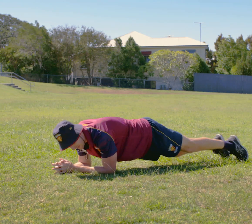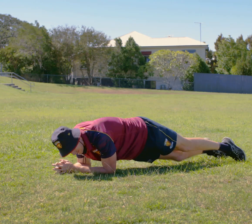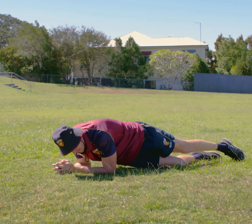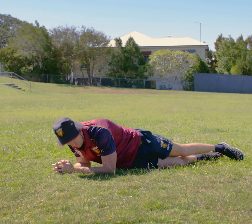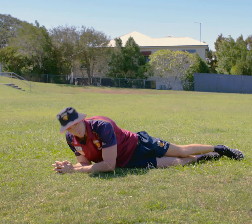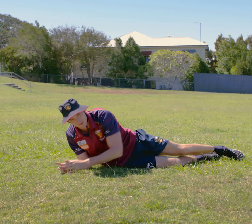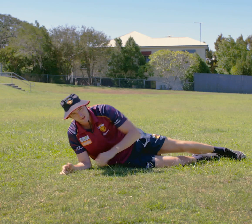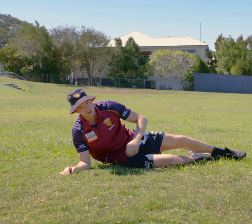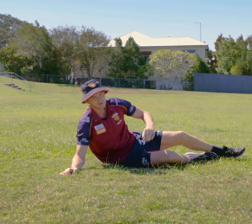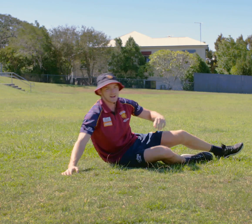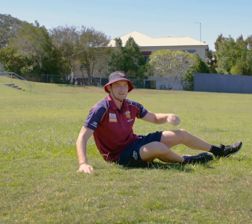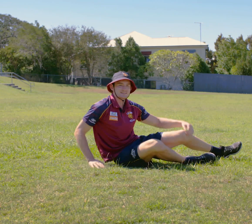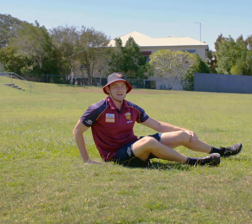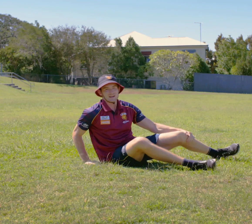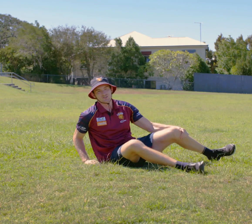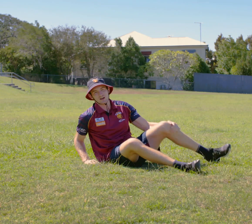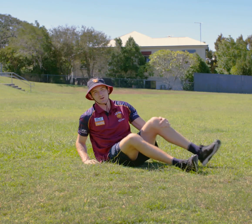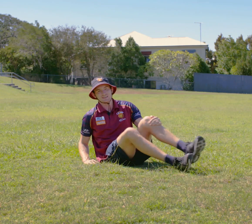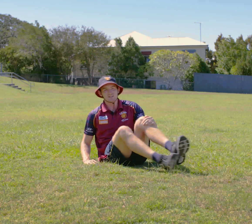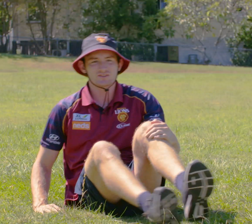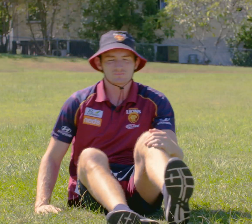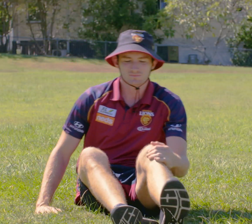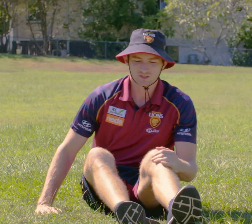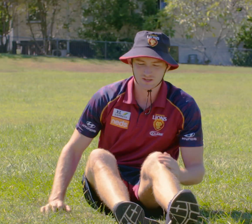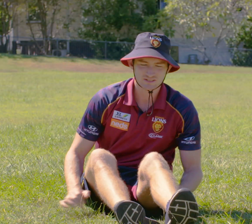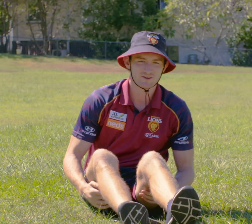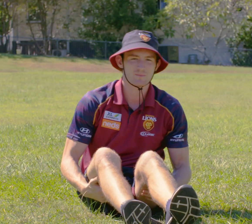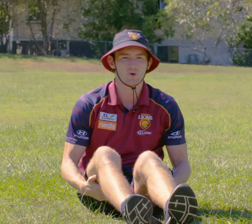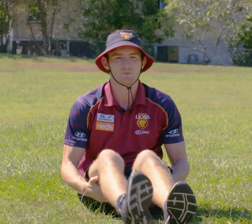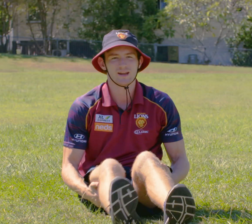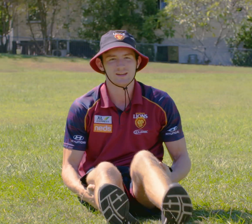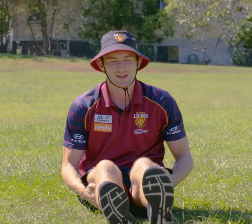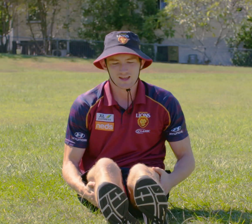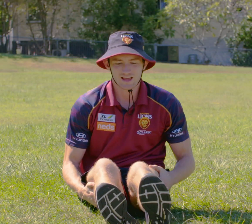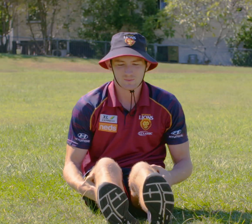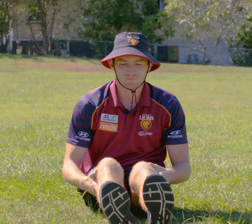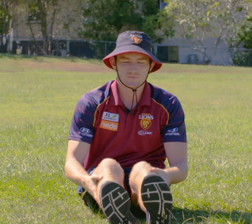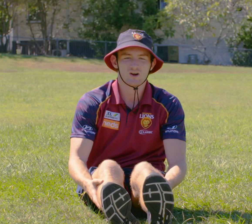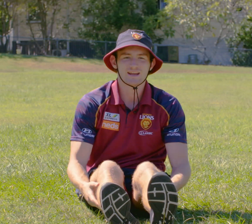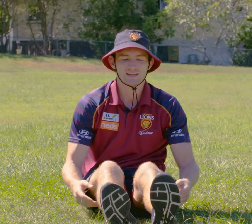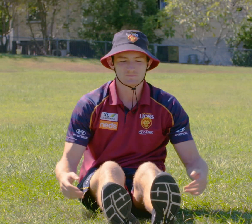The second movement of it is trunk rotation, which is very important when kayaking.